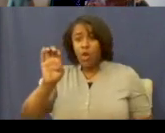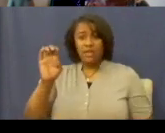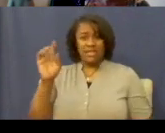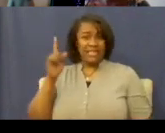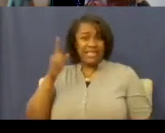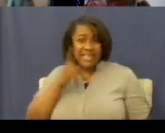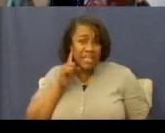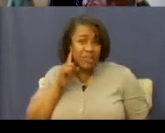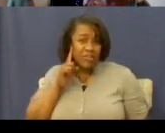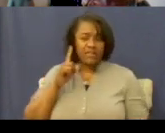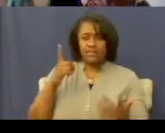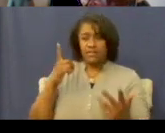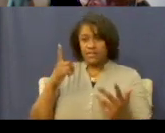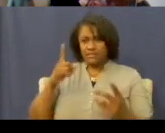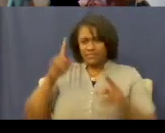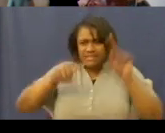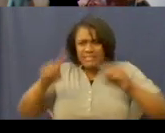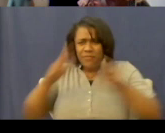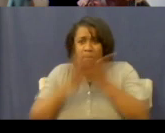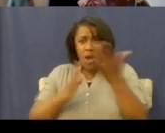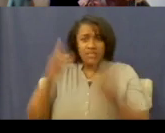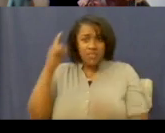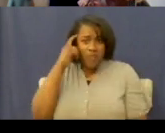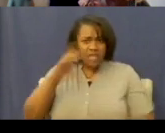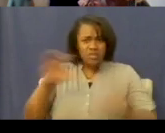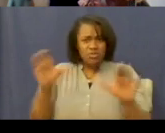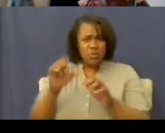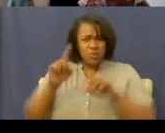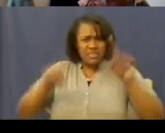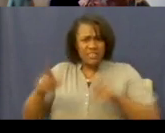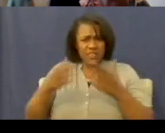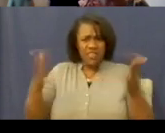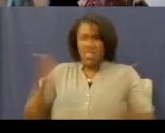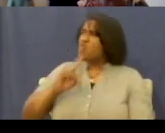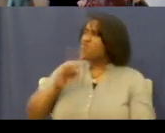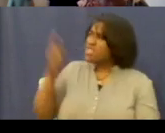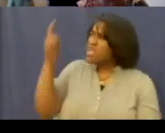Queenie: Are they really colored like that in real life? Nina Schor: No